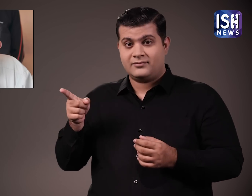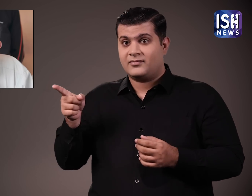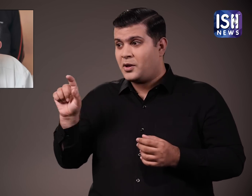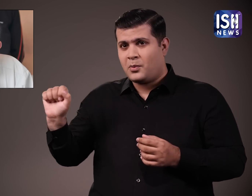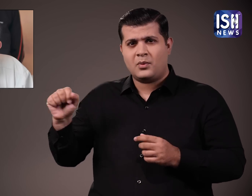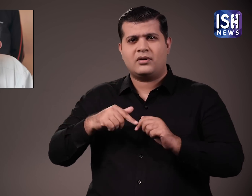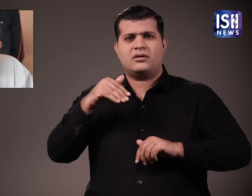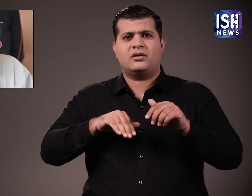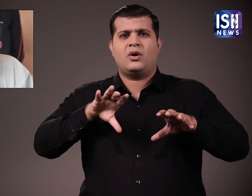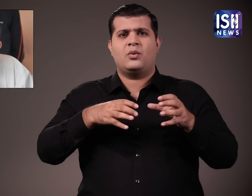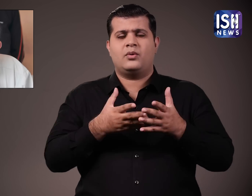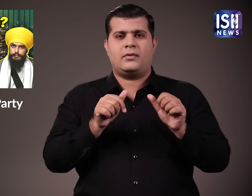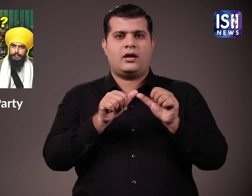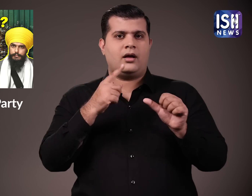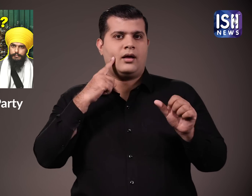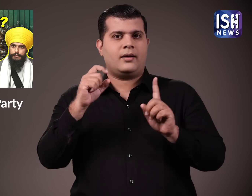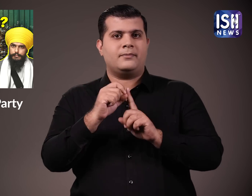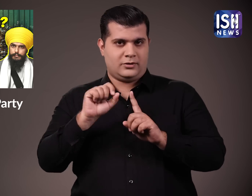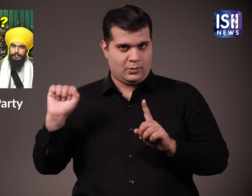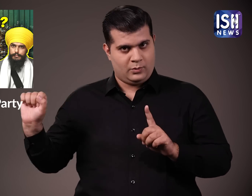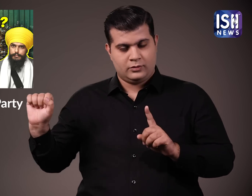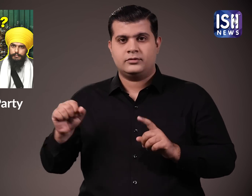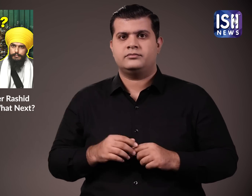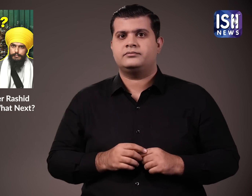His party is called the Awami Ittehad Party.